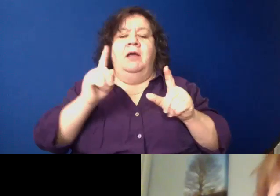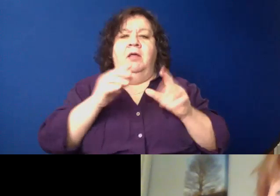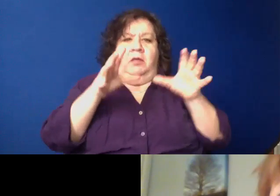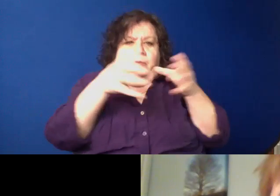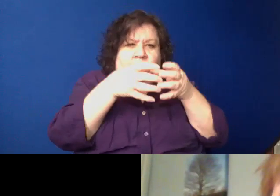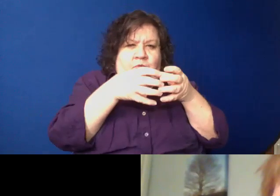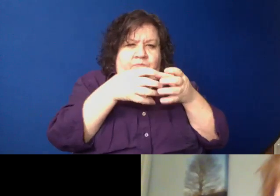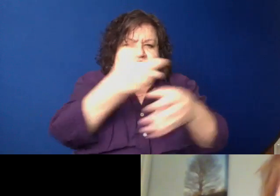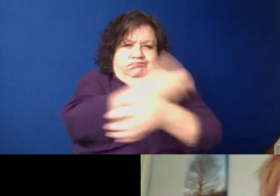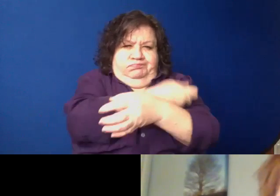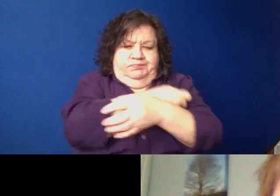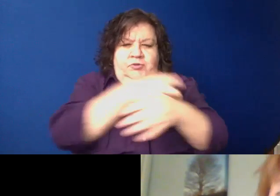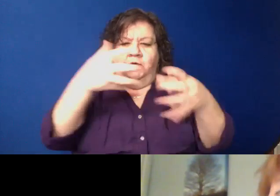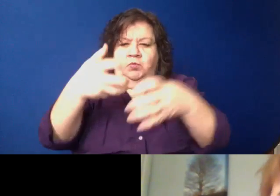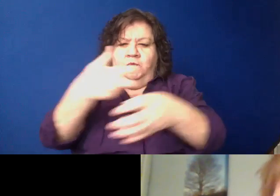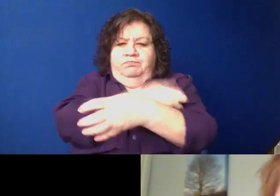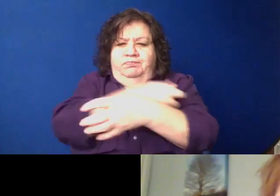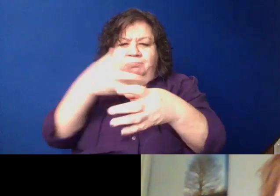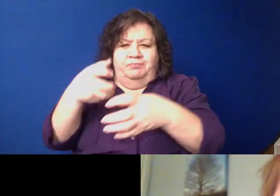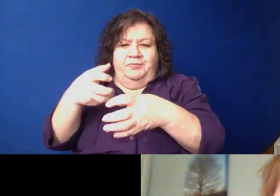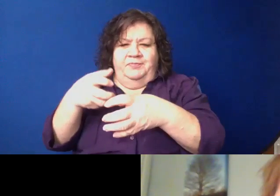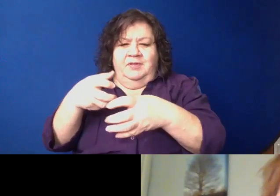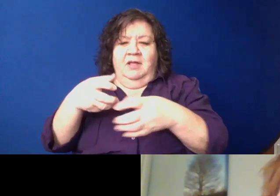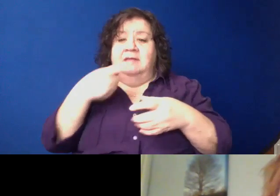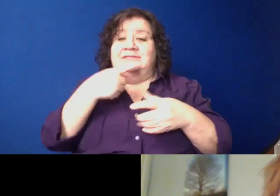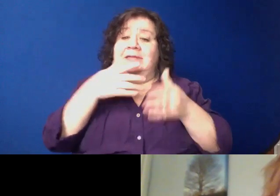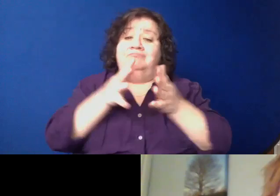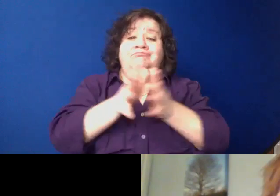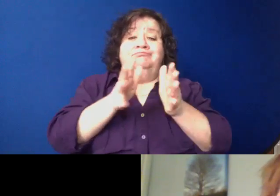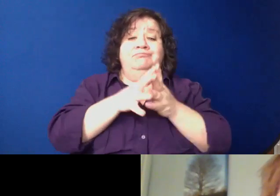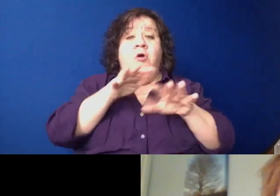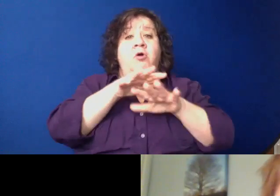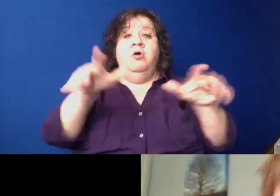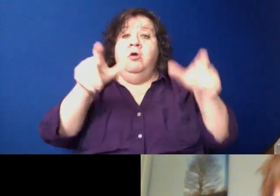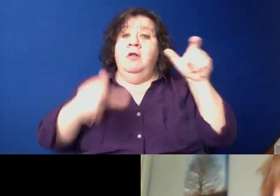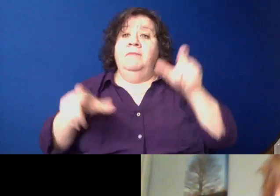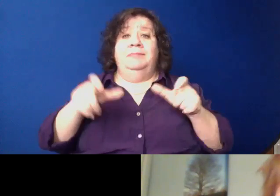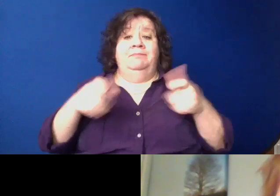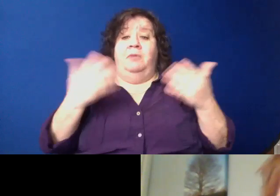super disappointed to see that no reference at all was given to people with disabilities or their